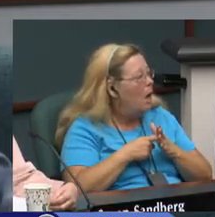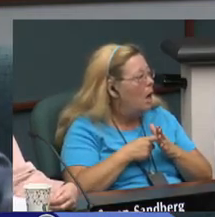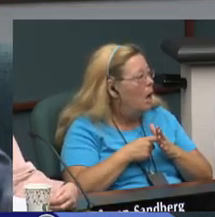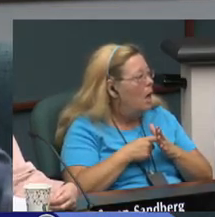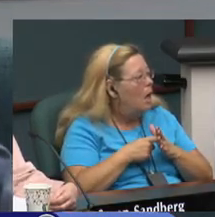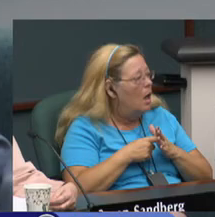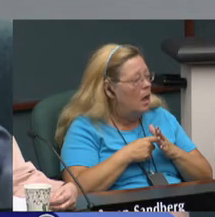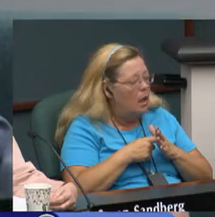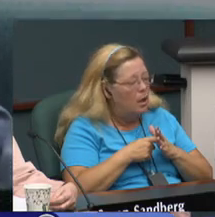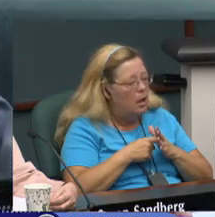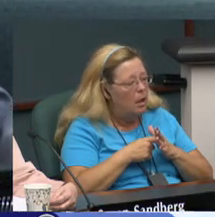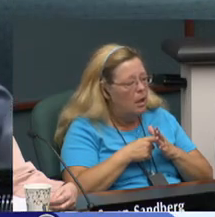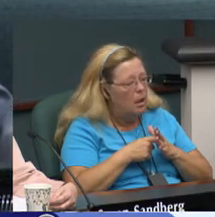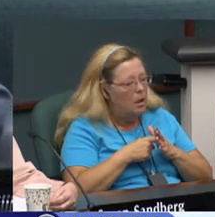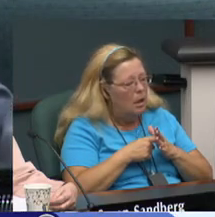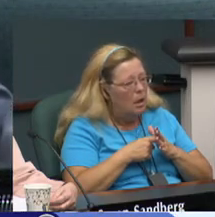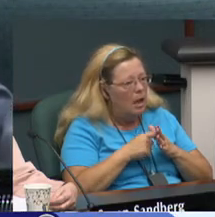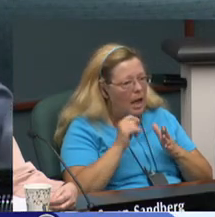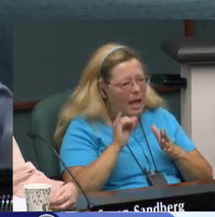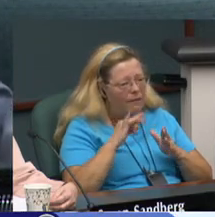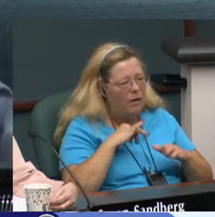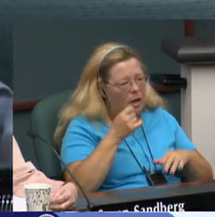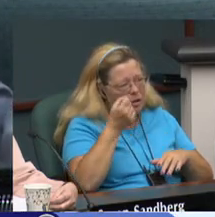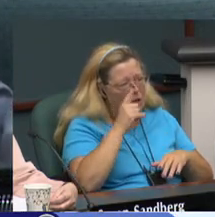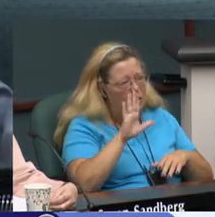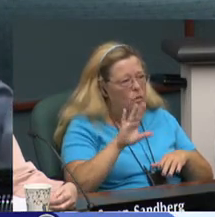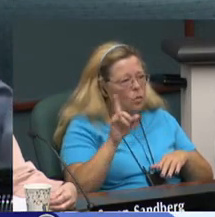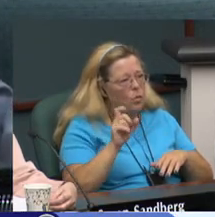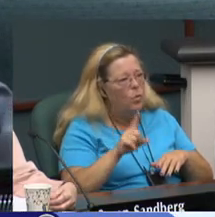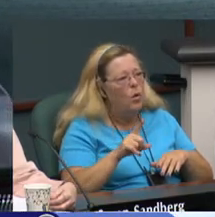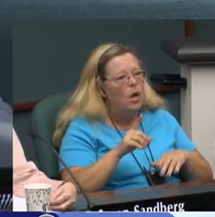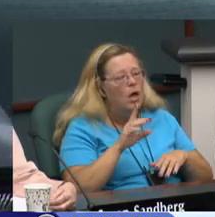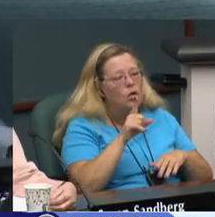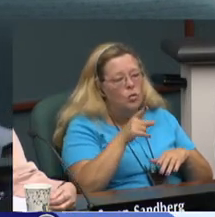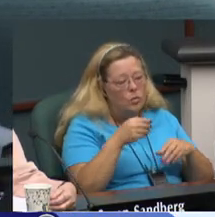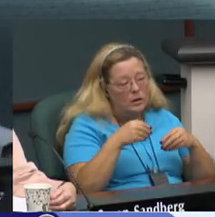understanding of your question is but you know if you were to sell those